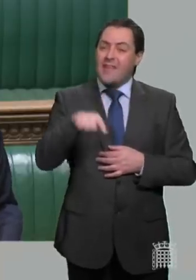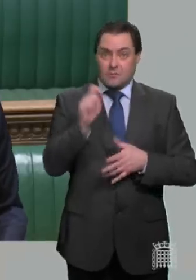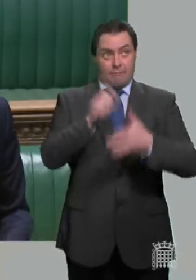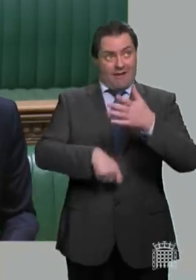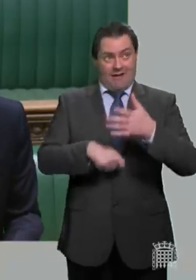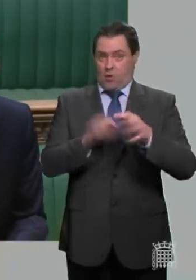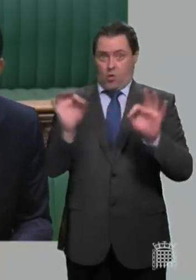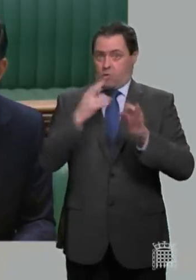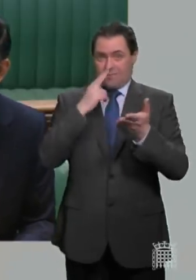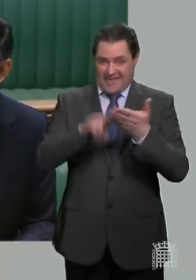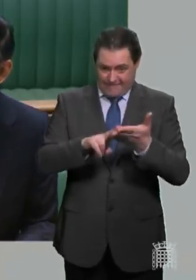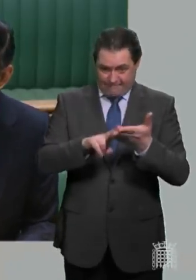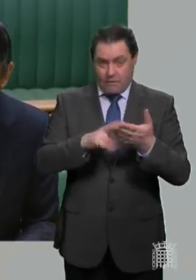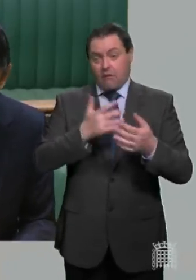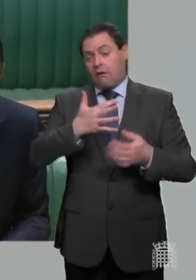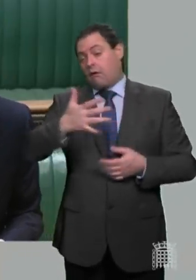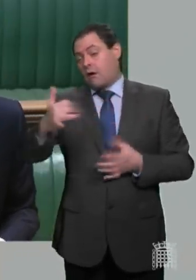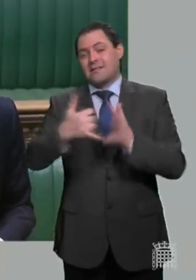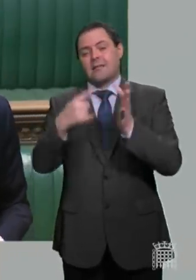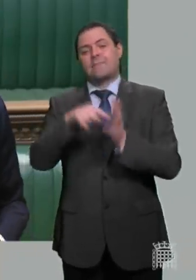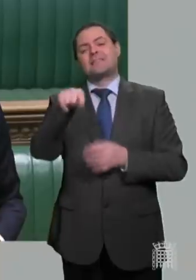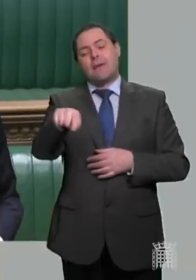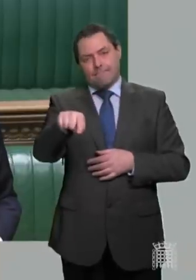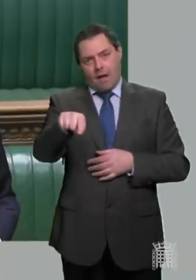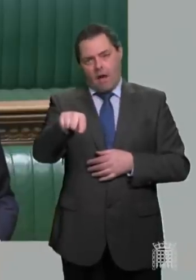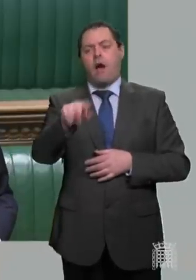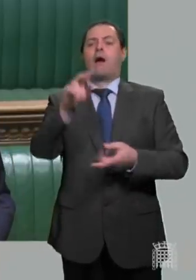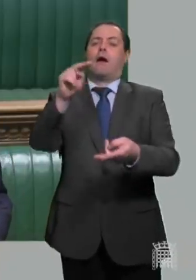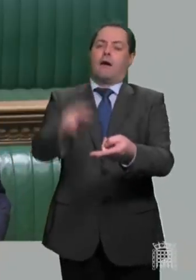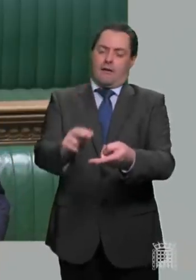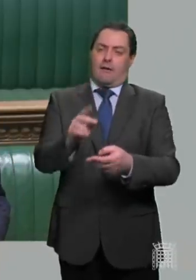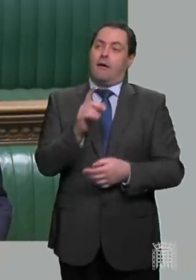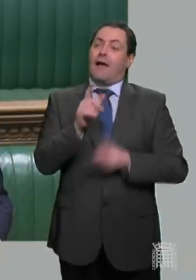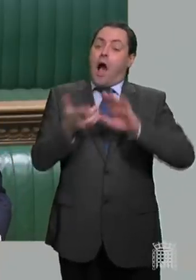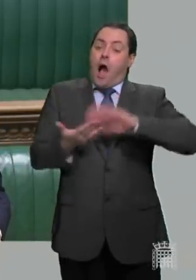and we will return to the usual level of £125,000 only from 1 October.